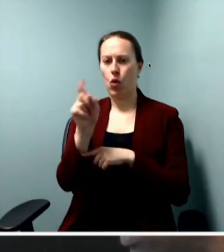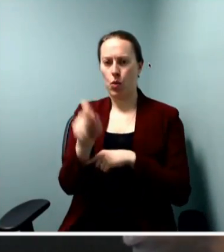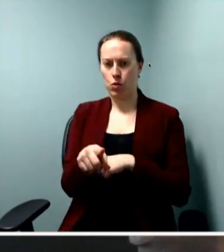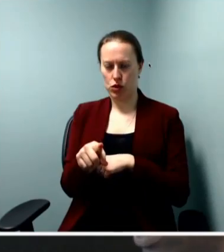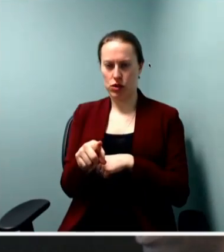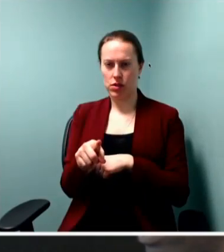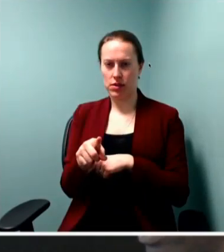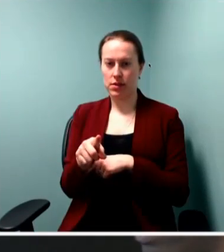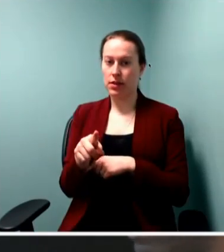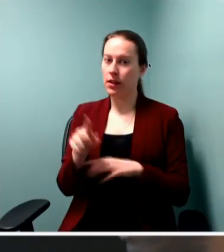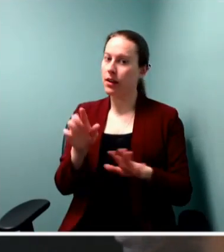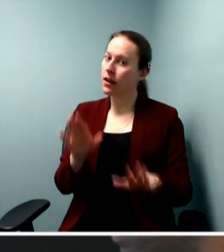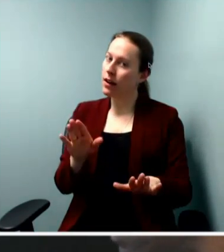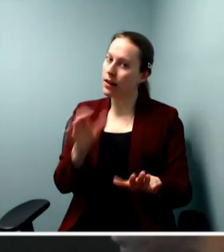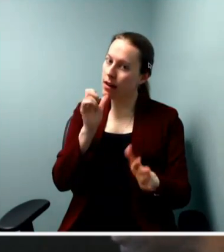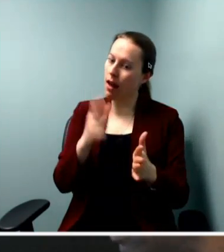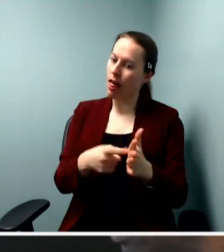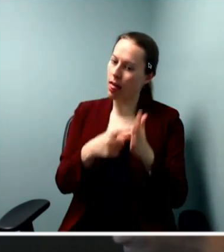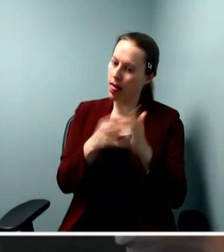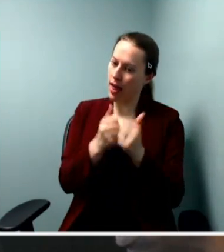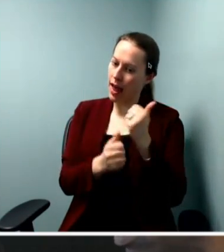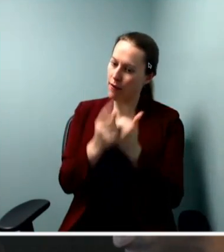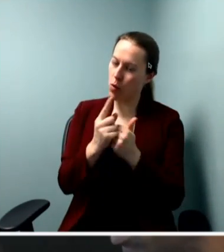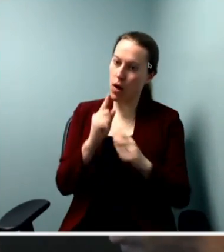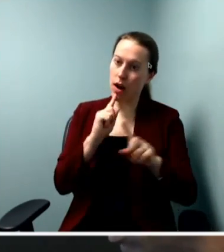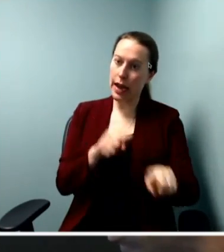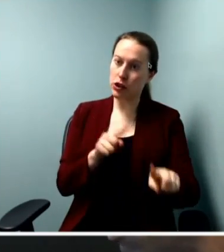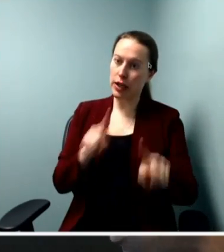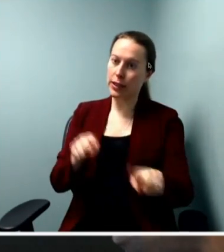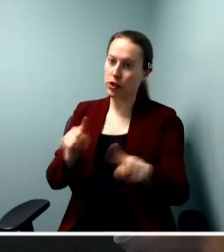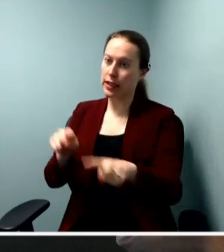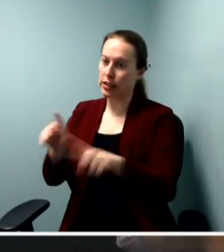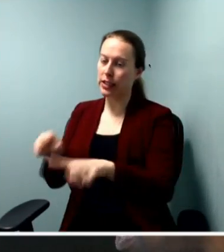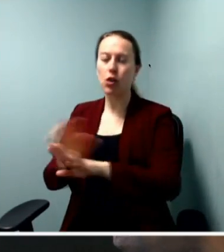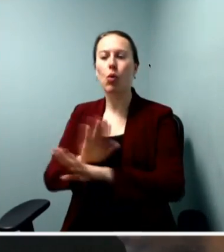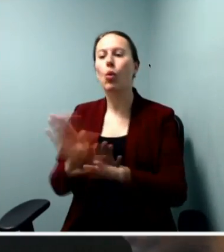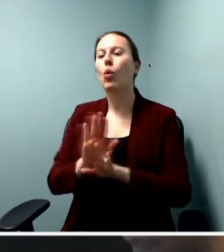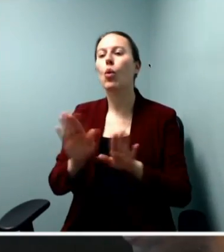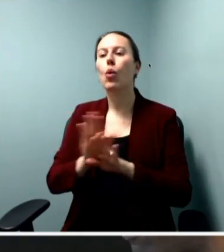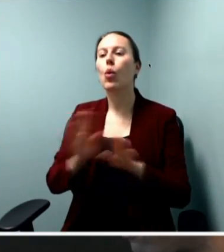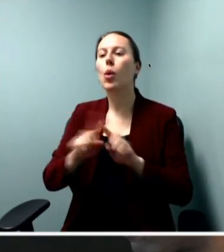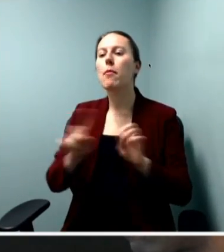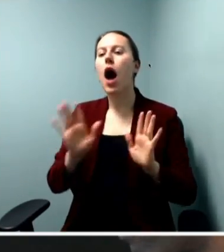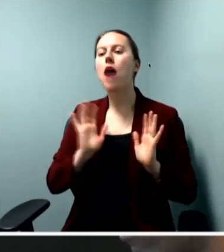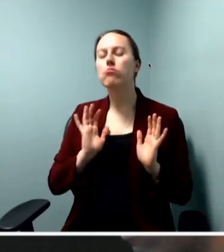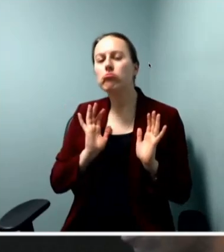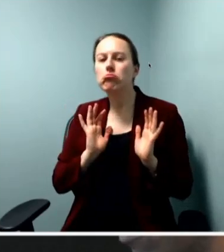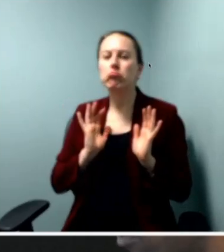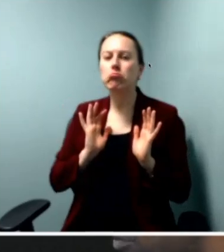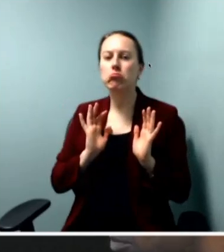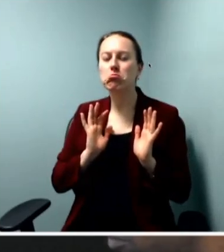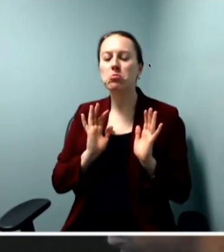that everybody reply to everything. But to get and give us a way of priming the conversations.